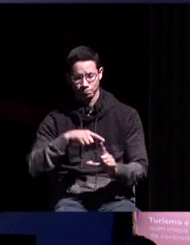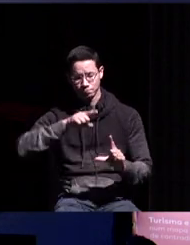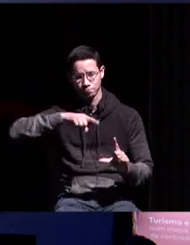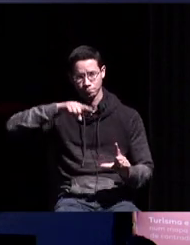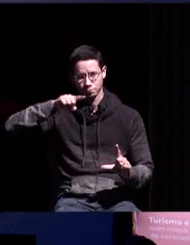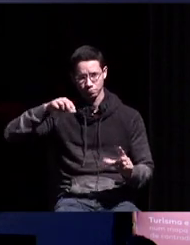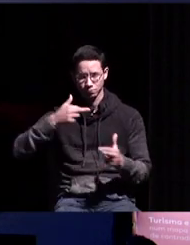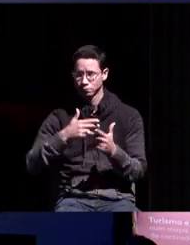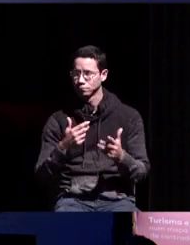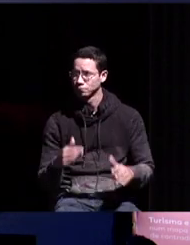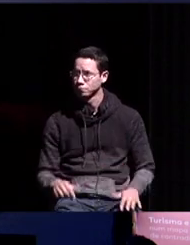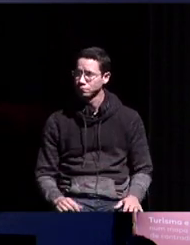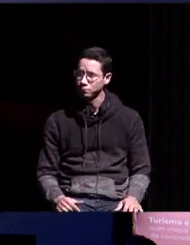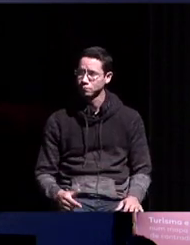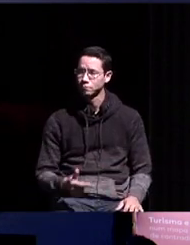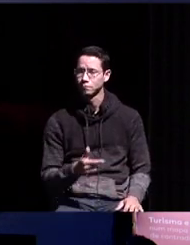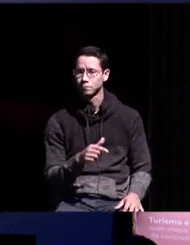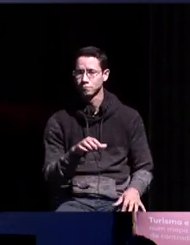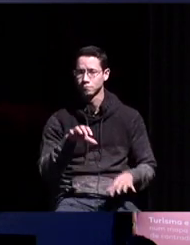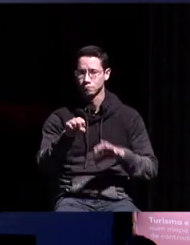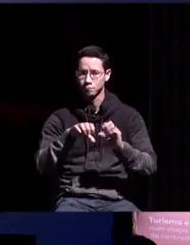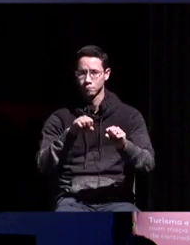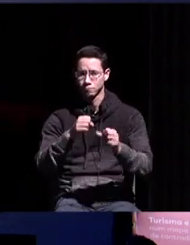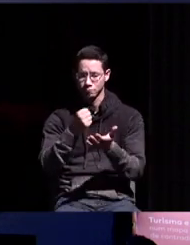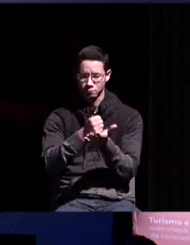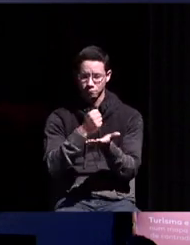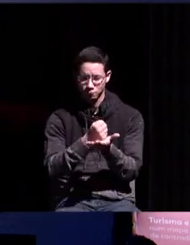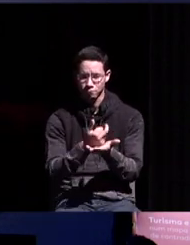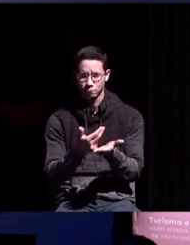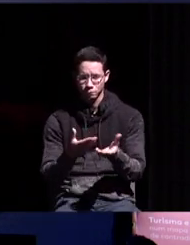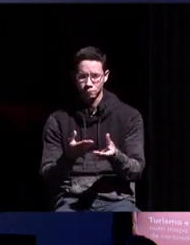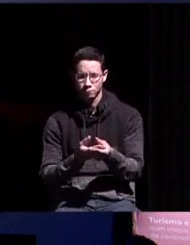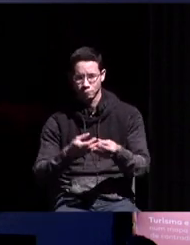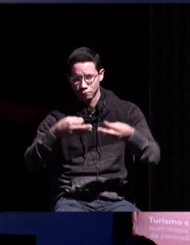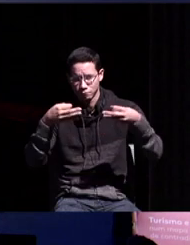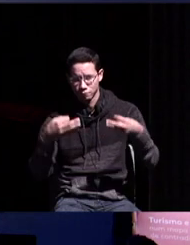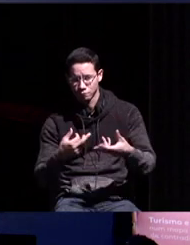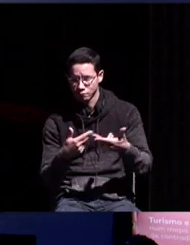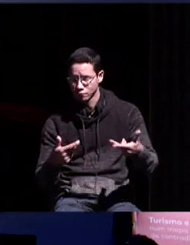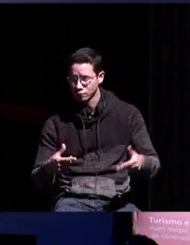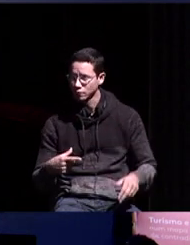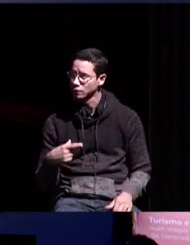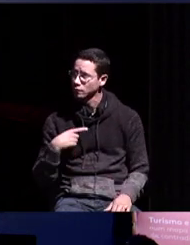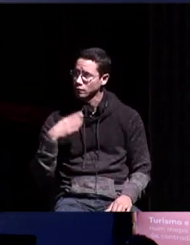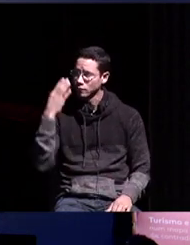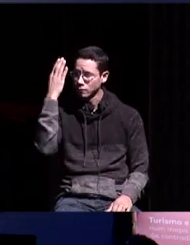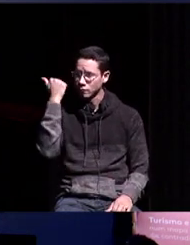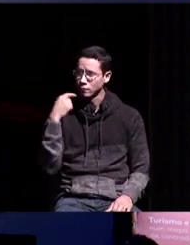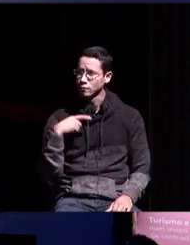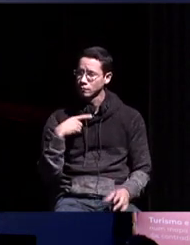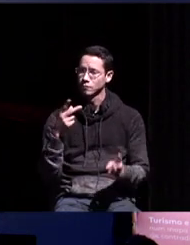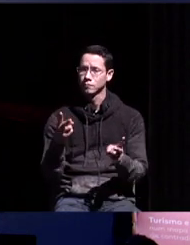alas, we see that formal functions are